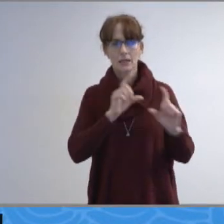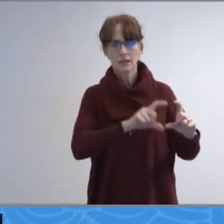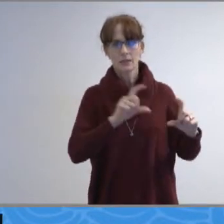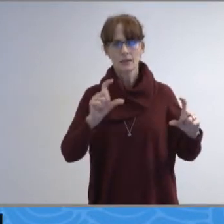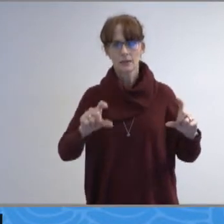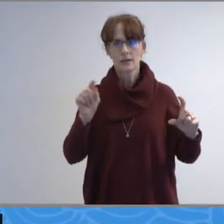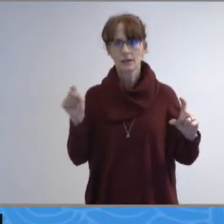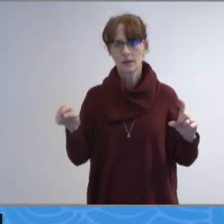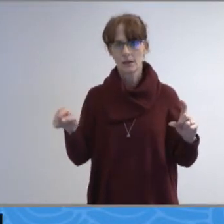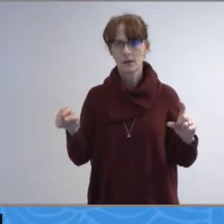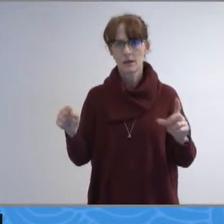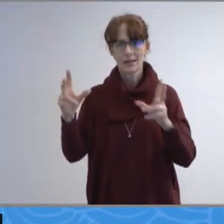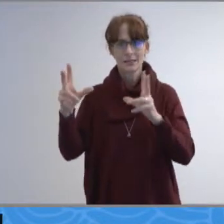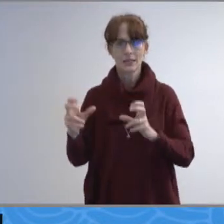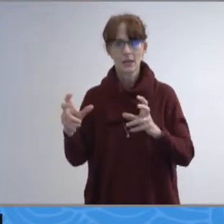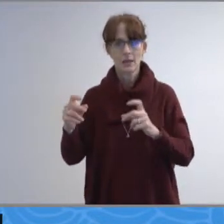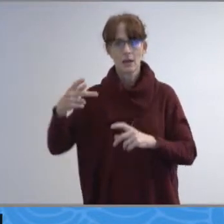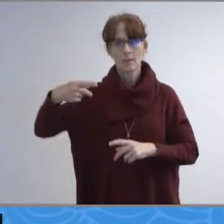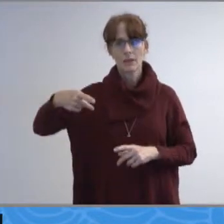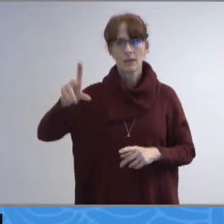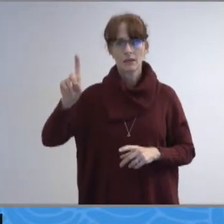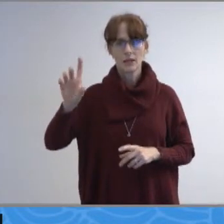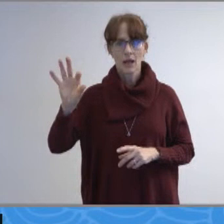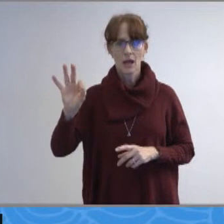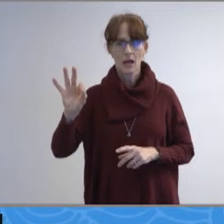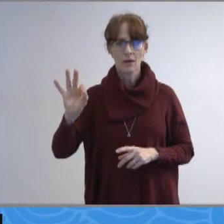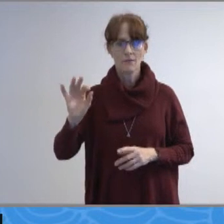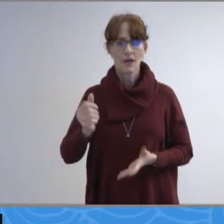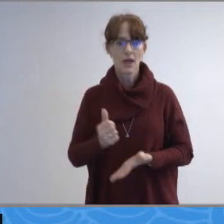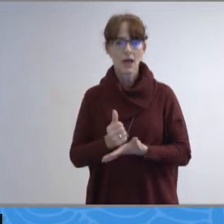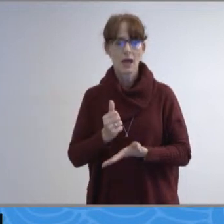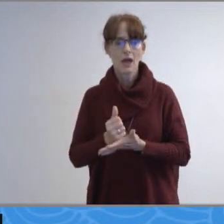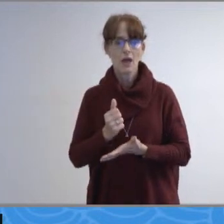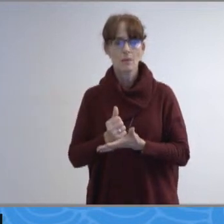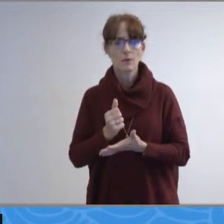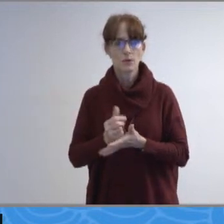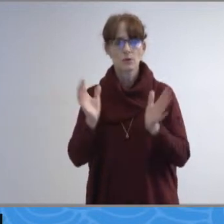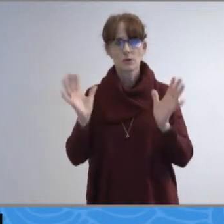you can download this PDF and it will help you talk with your student